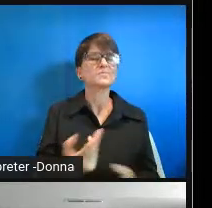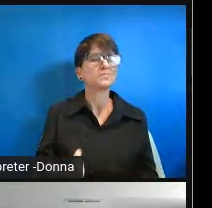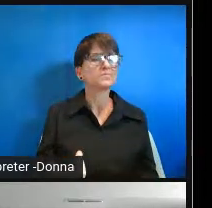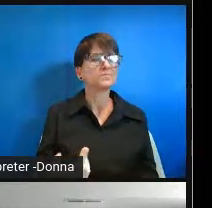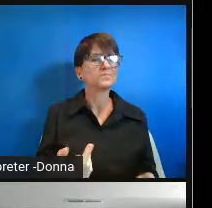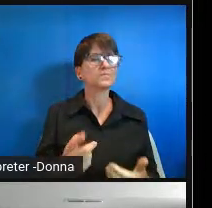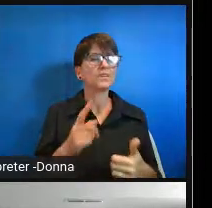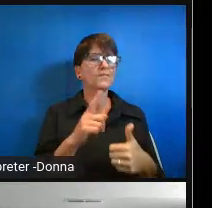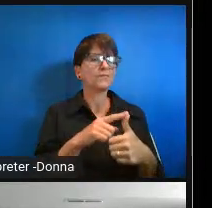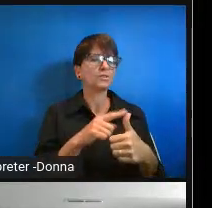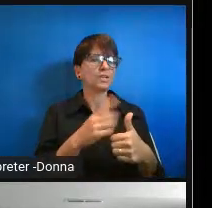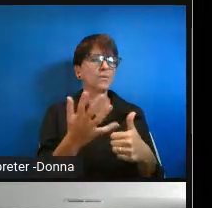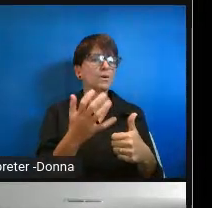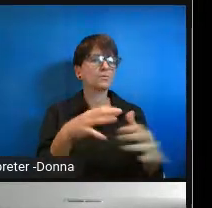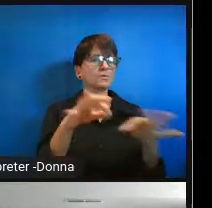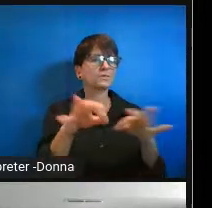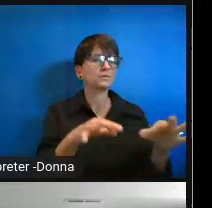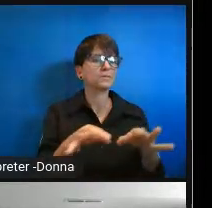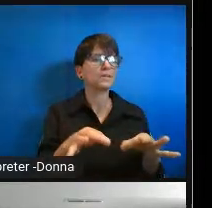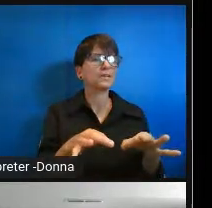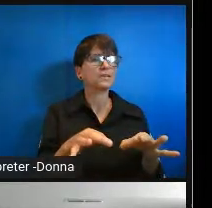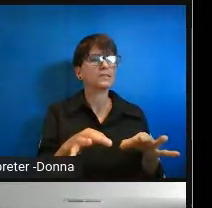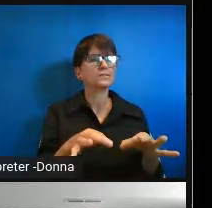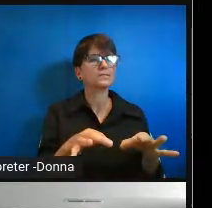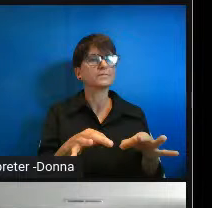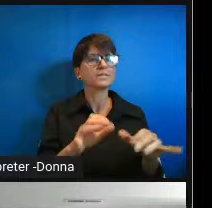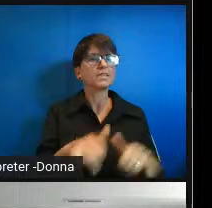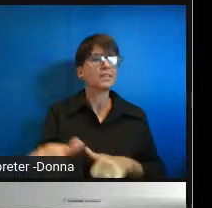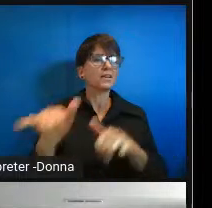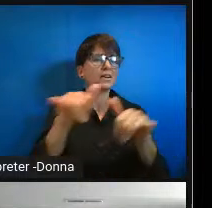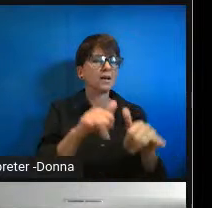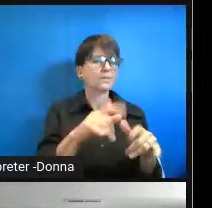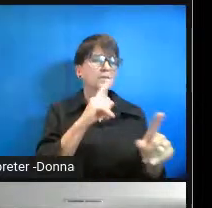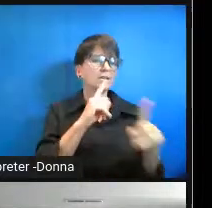Some love them and some hate them and they are often in evil necessity.